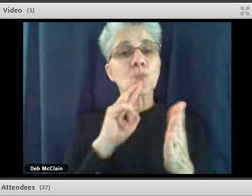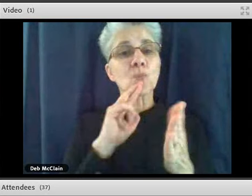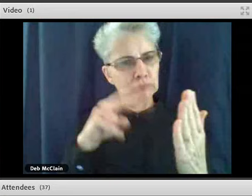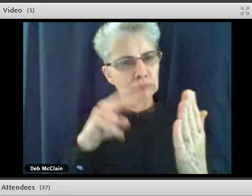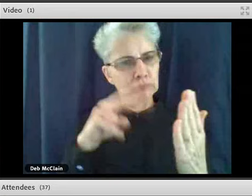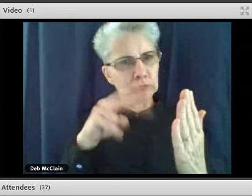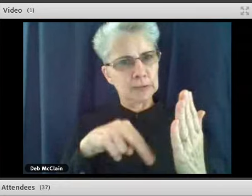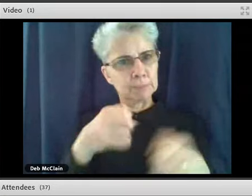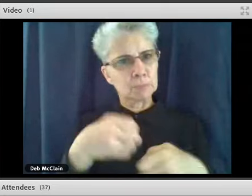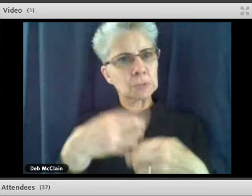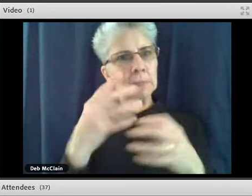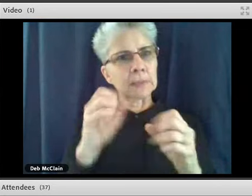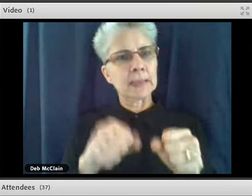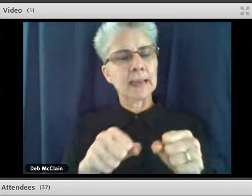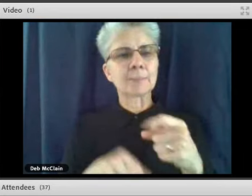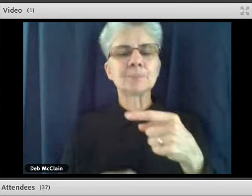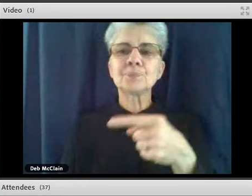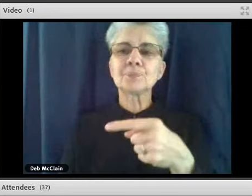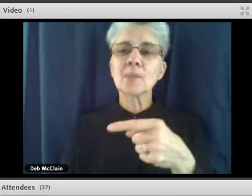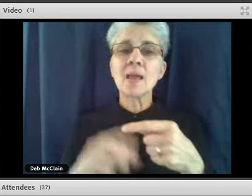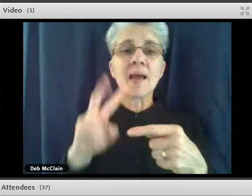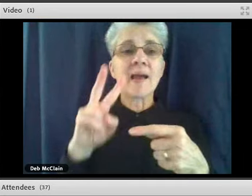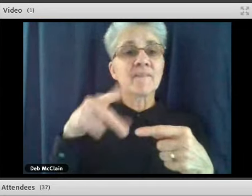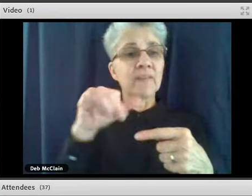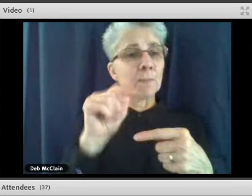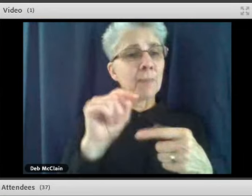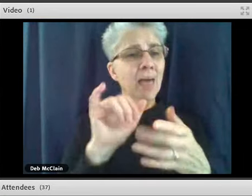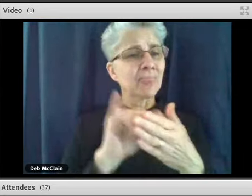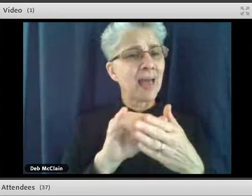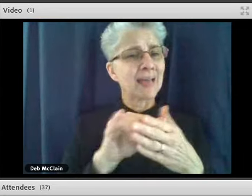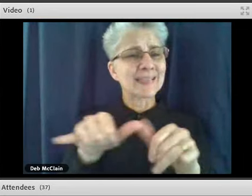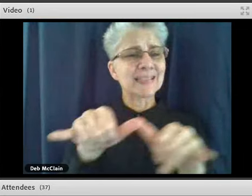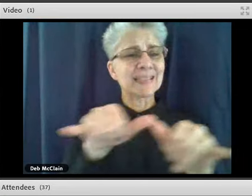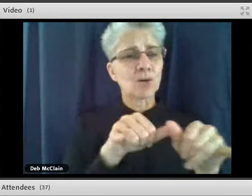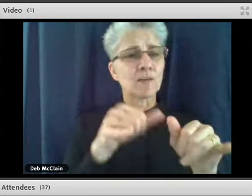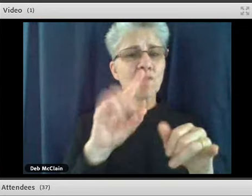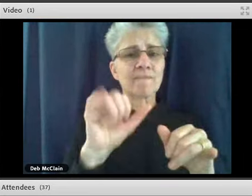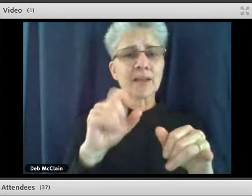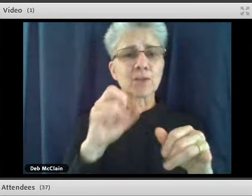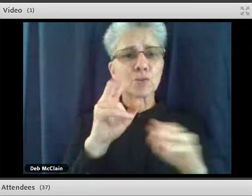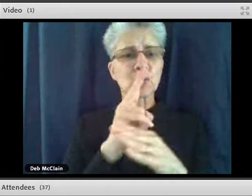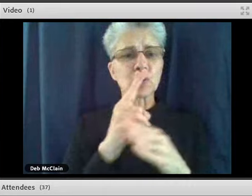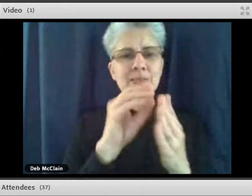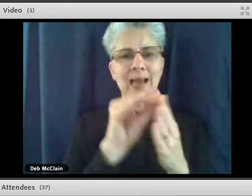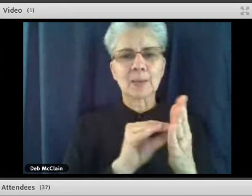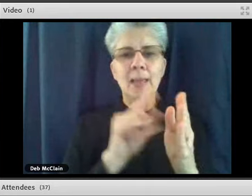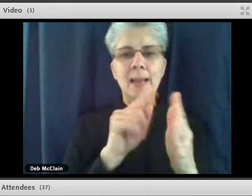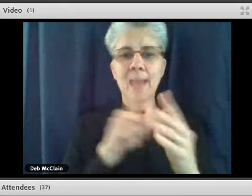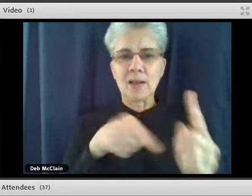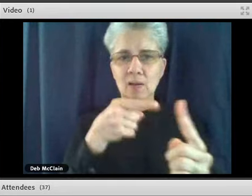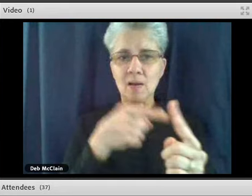There's also some helpful reports that you can look at. And then, a VPAT -- like I said, it's a standard for vendors to use